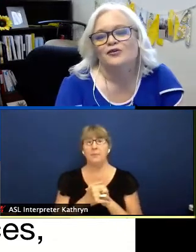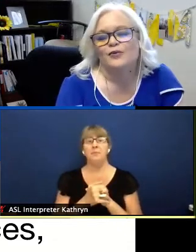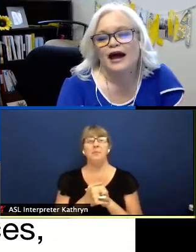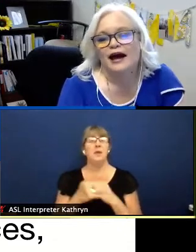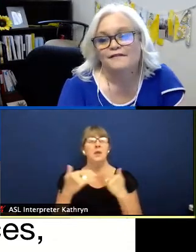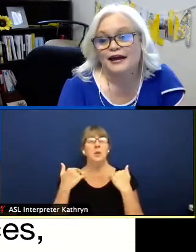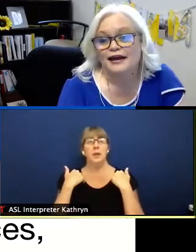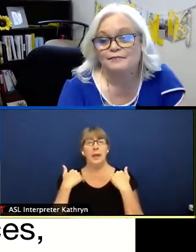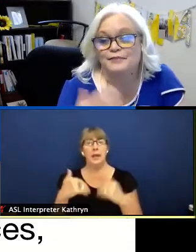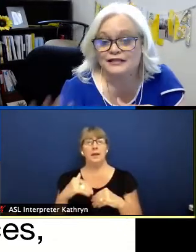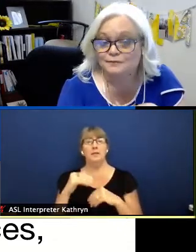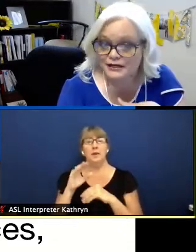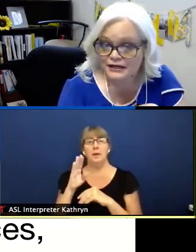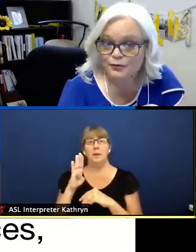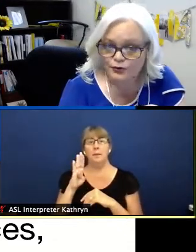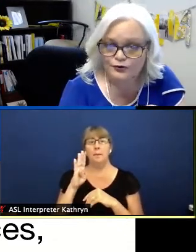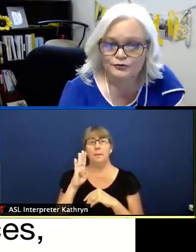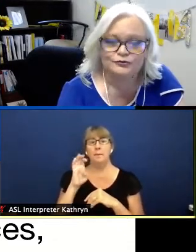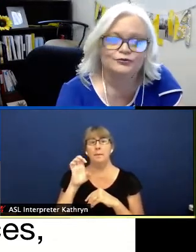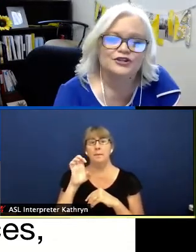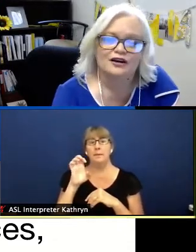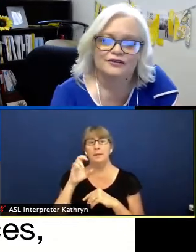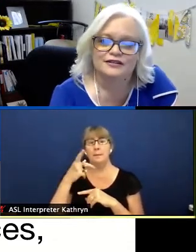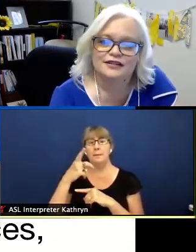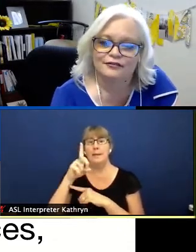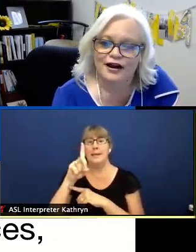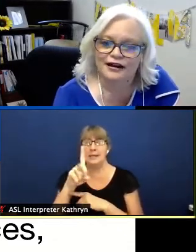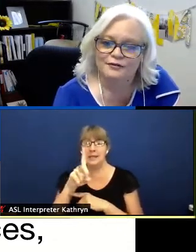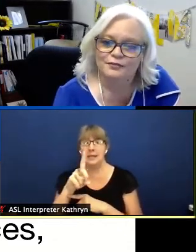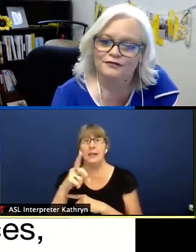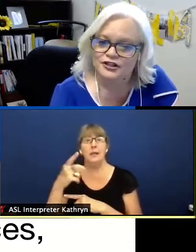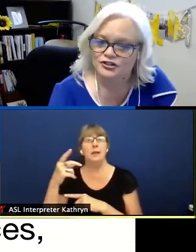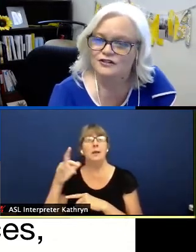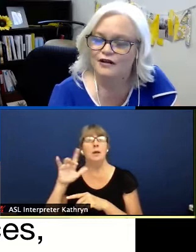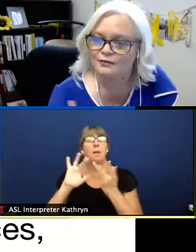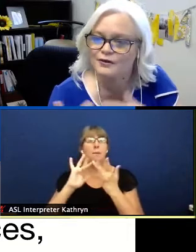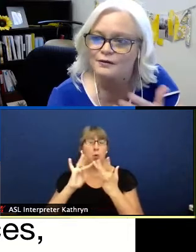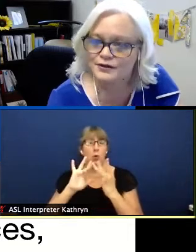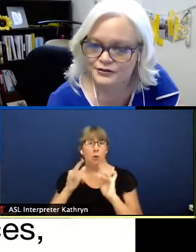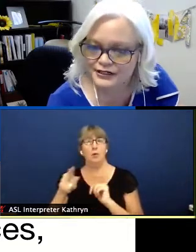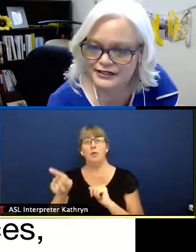We have a BESE PD portal, which offers a variety of professional development opportunities.